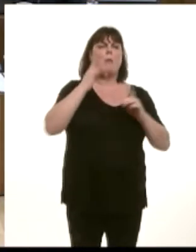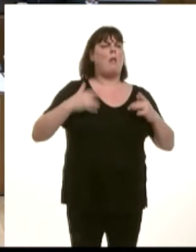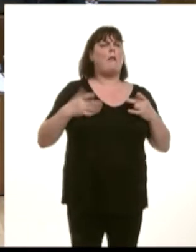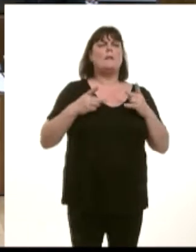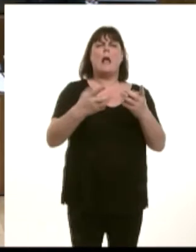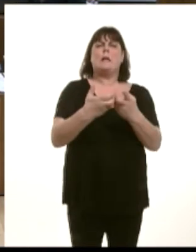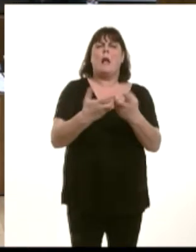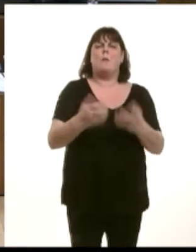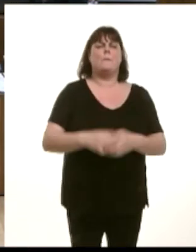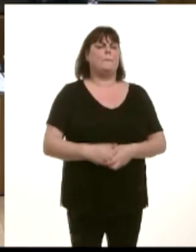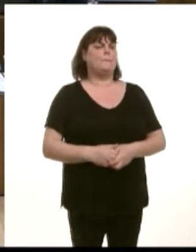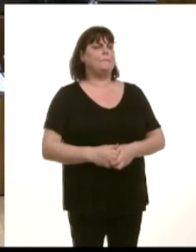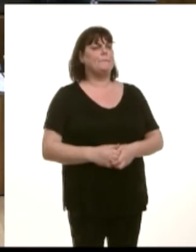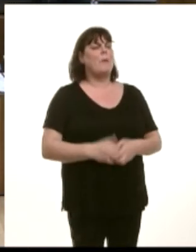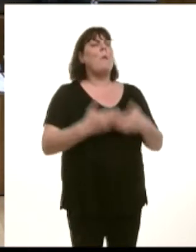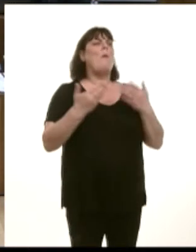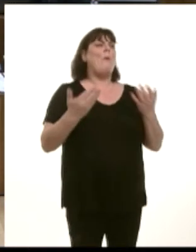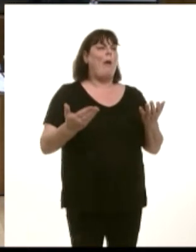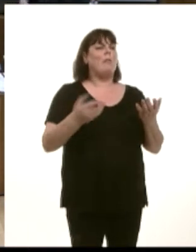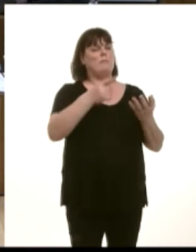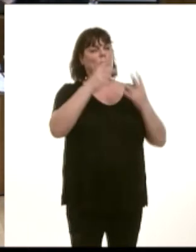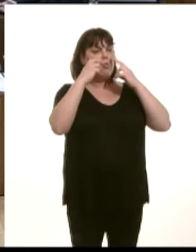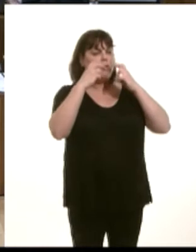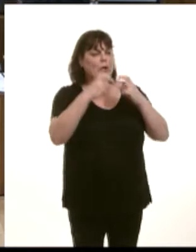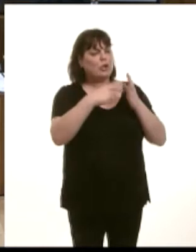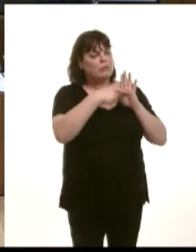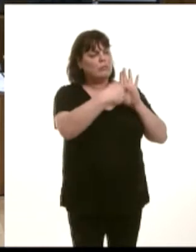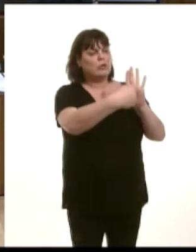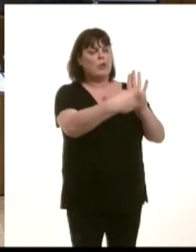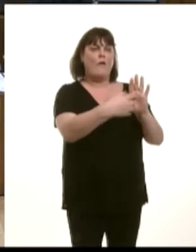Carwyn Jones: In some ways, I suppose, the study confirmed what I suppose many of us